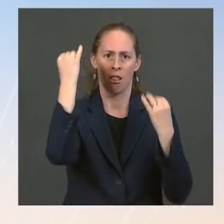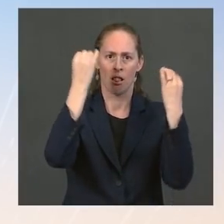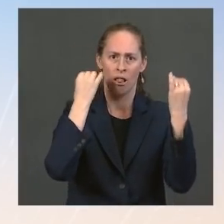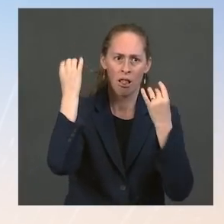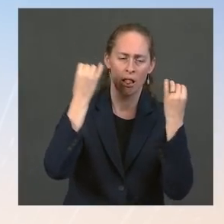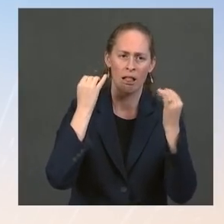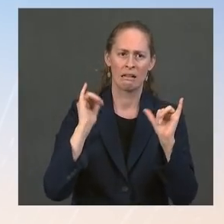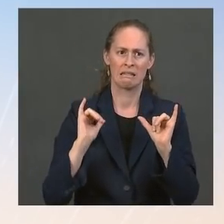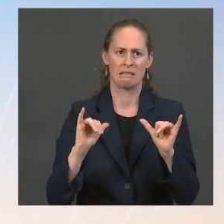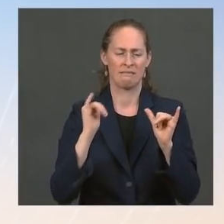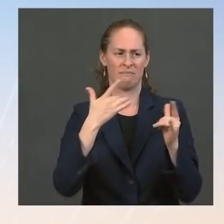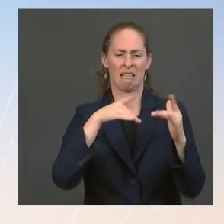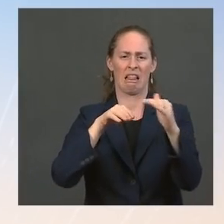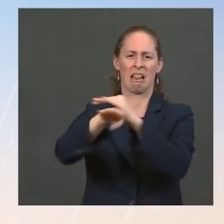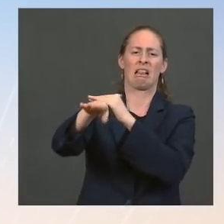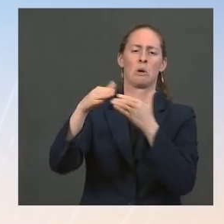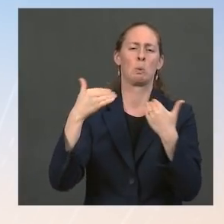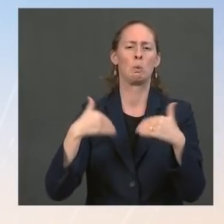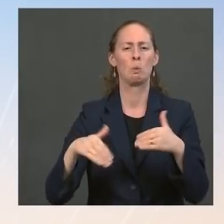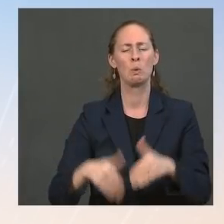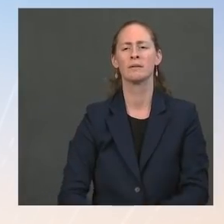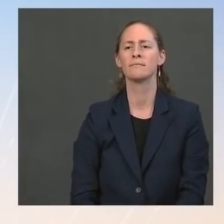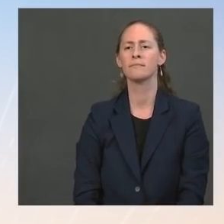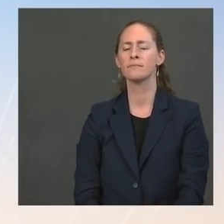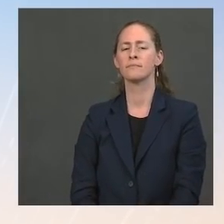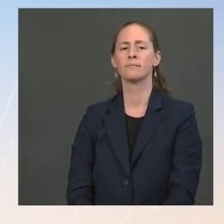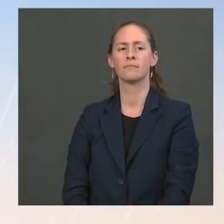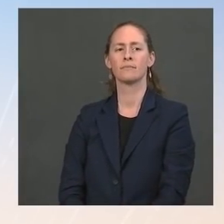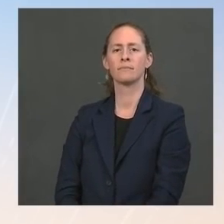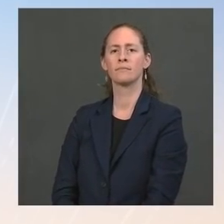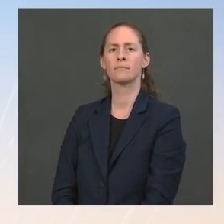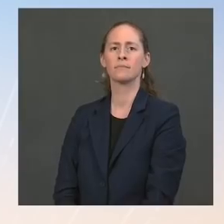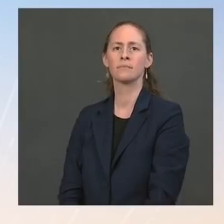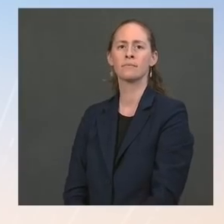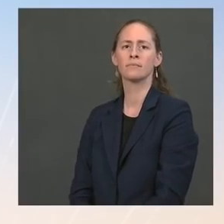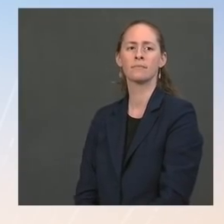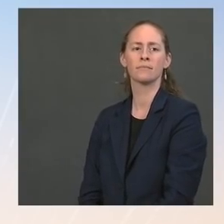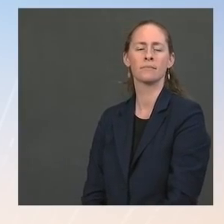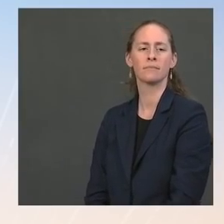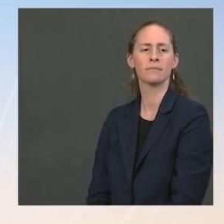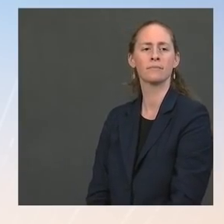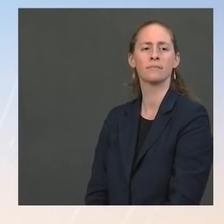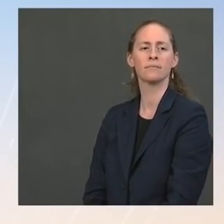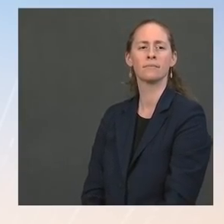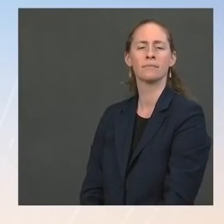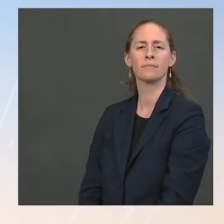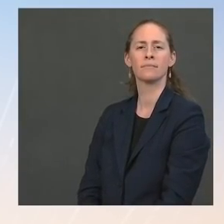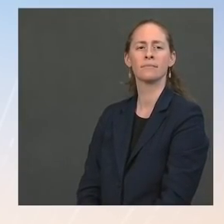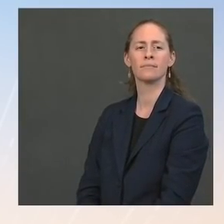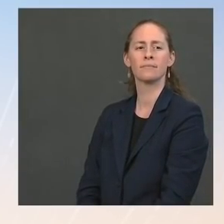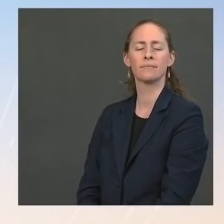The Press: Jen, I have a follow-up to Peter's question. The Press: China -- China -- >> Ms. Psaki: Go ahead. The Press: Can I have a follow-up? The Press: -- again sent airplanes -- Ms. Psaki: I'll come to you next, Emerald.